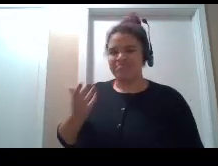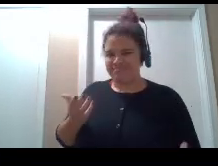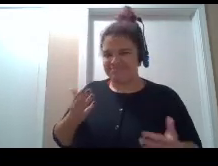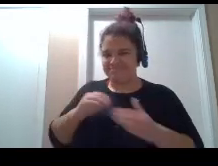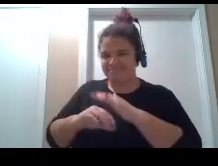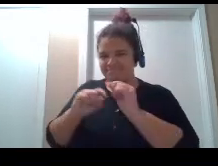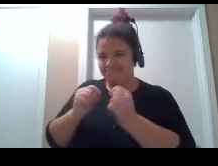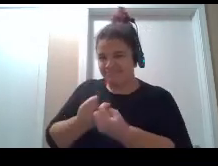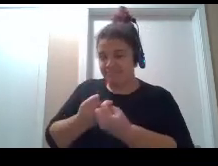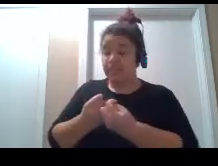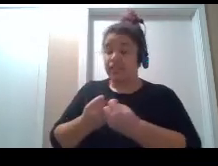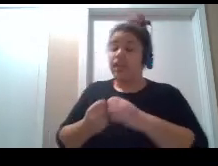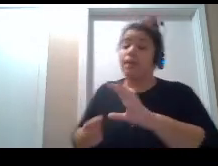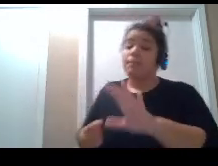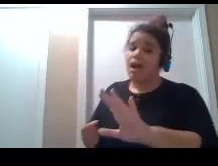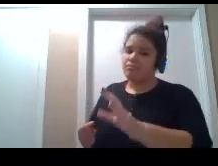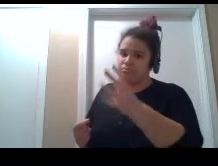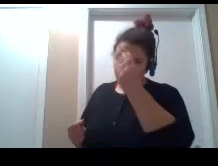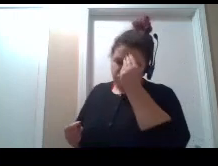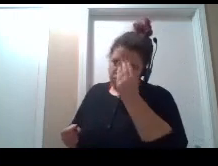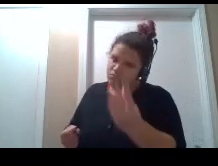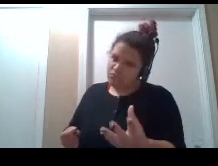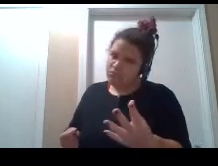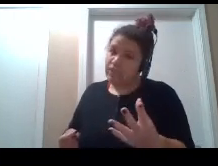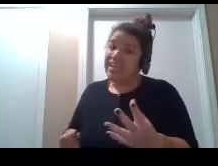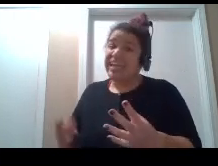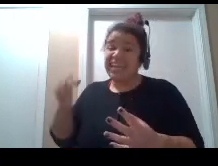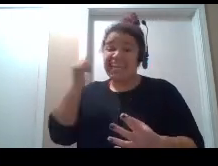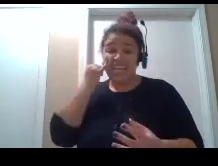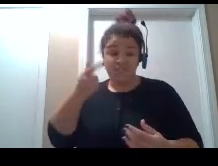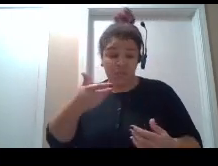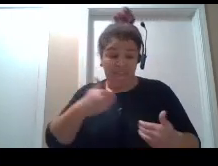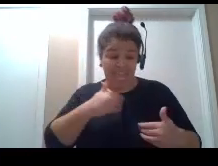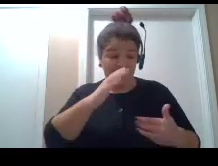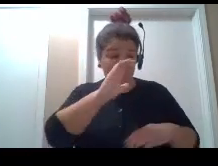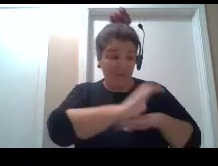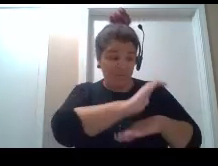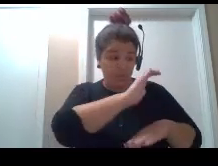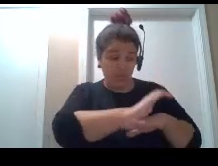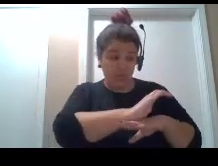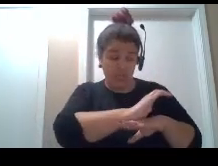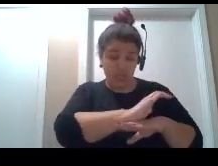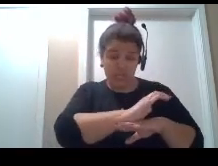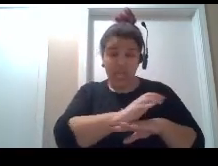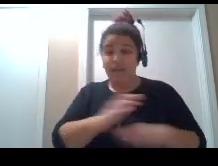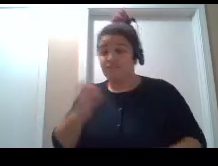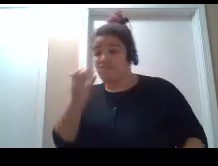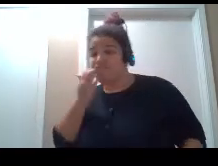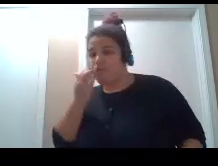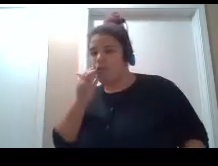I do want to point out that if you have a choice, it is better to use a computer for the Virtual Hiring Event. It